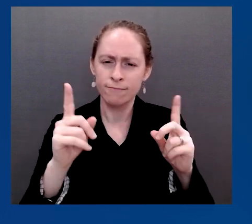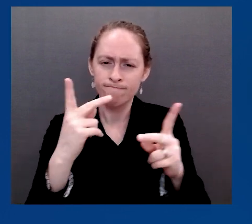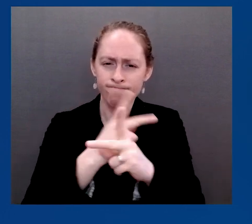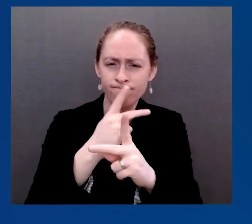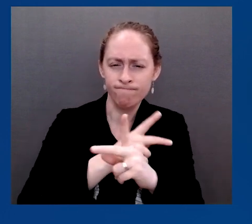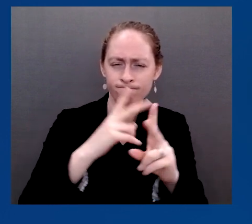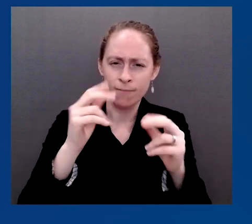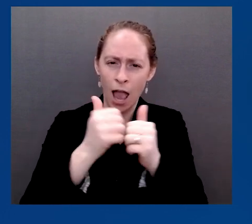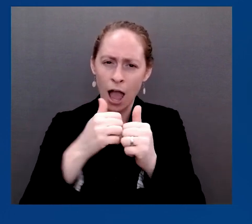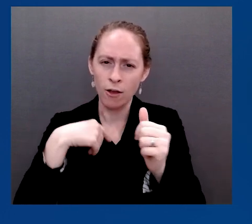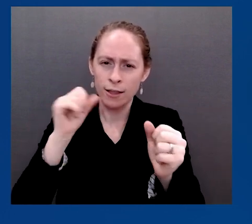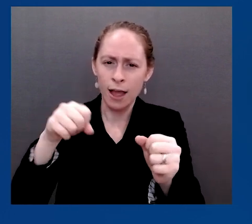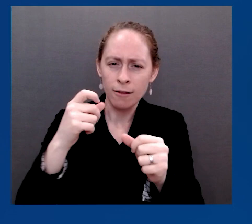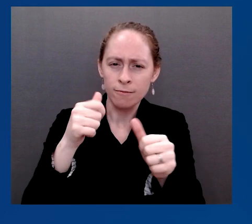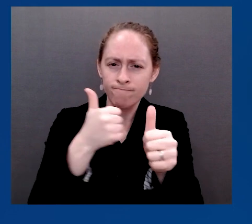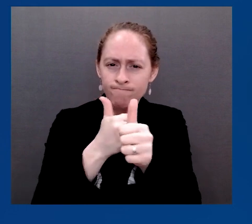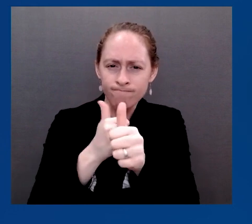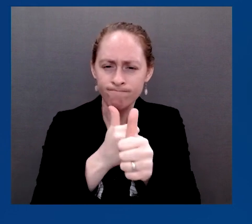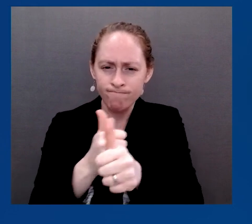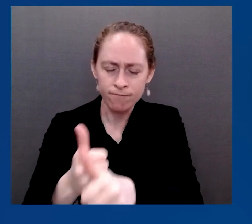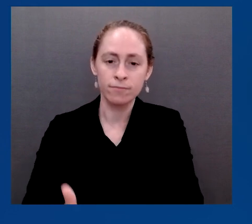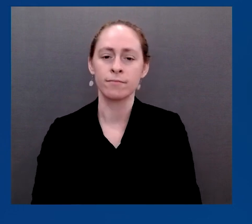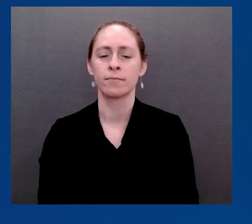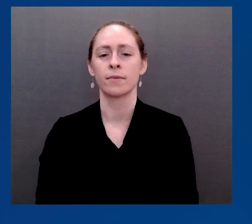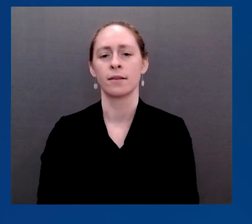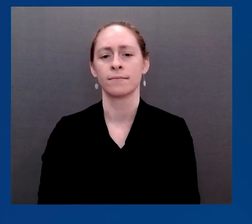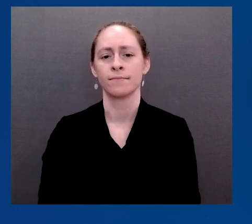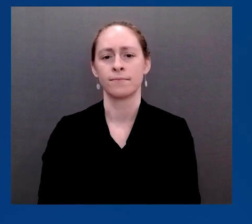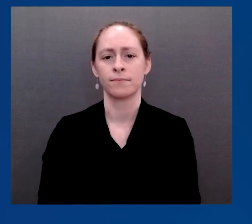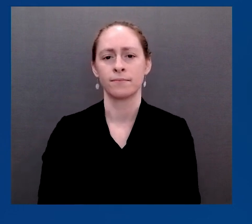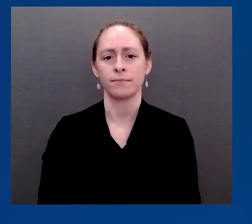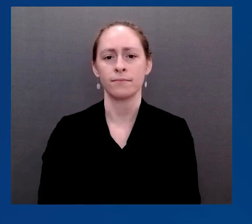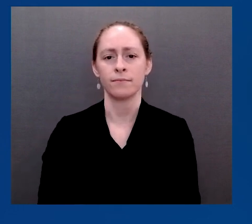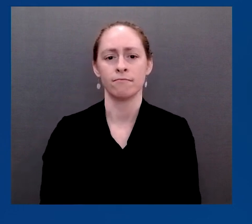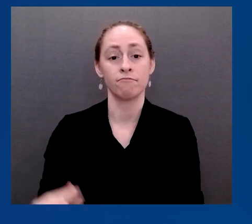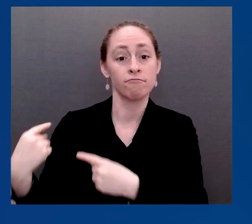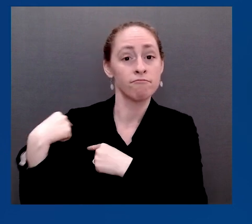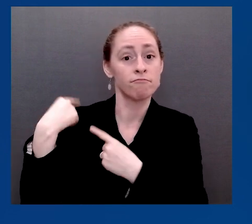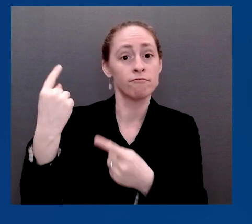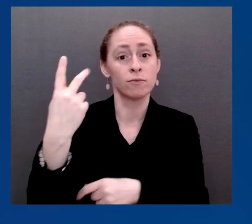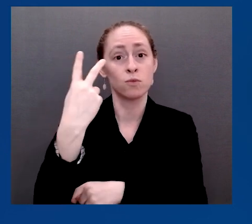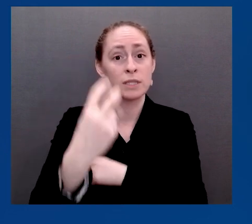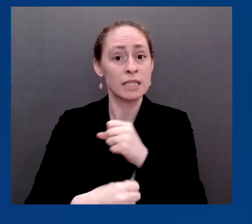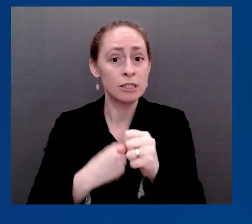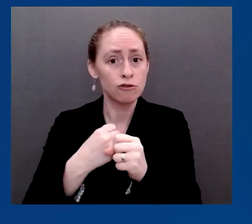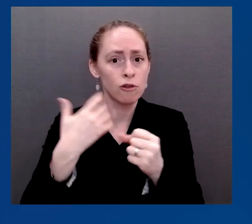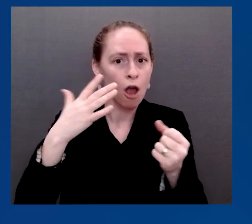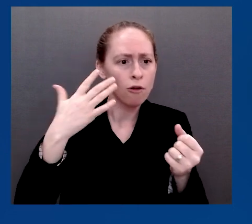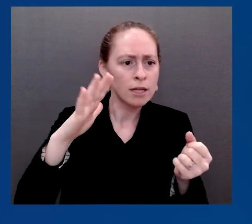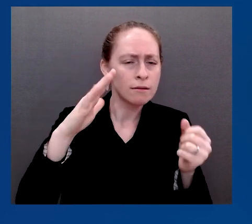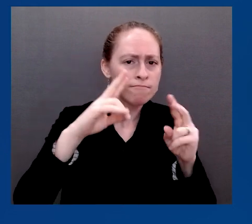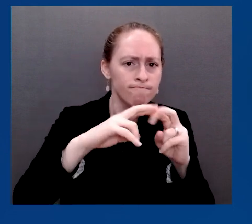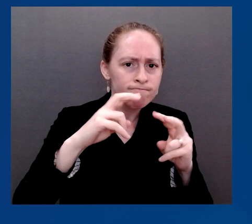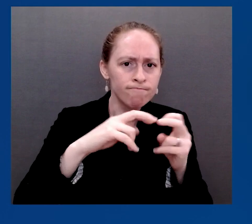and others that are bedrocks of our public health work. Let's start at the local community level where our biggest question is: